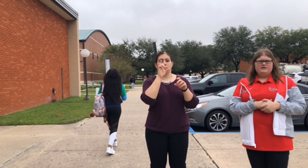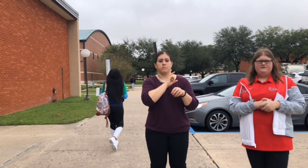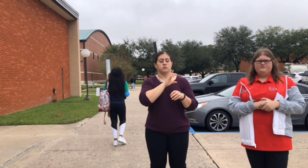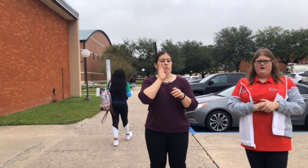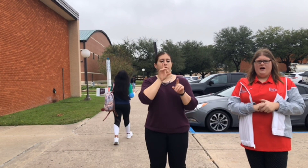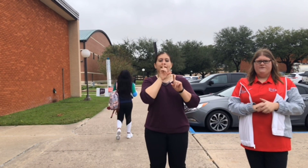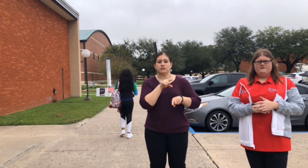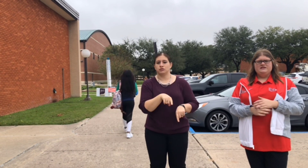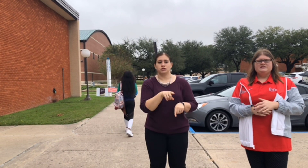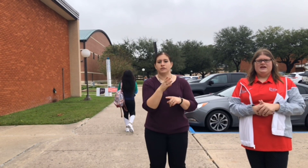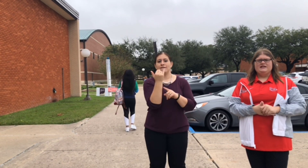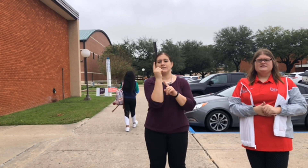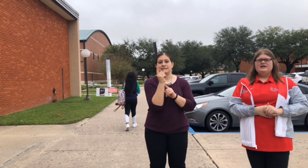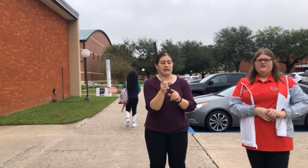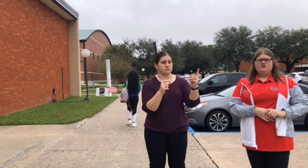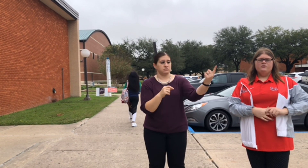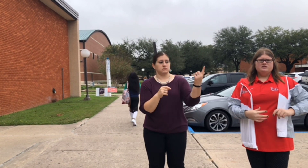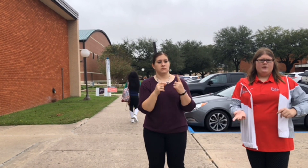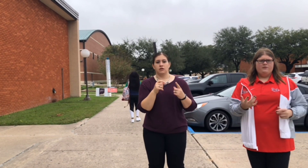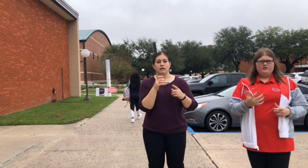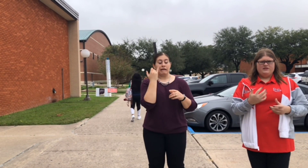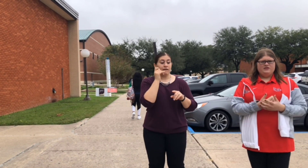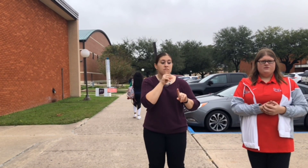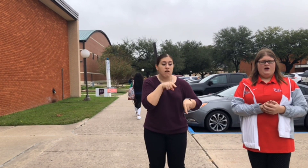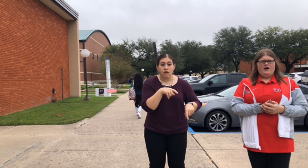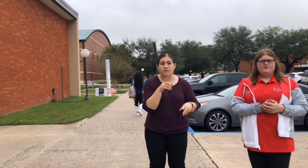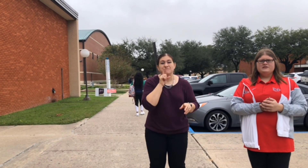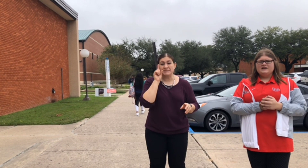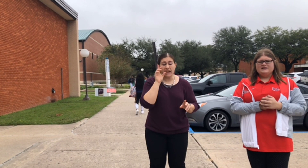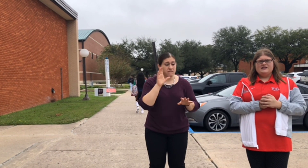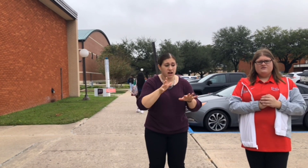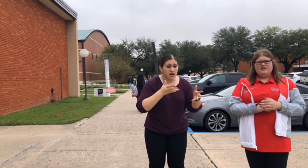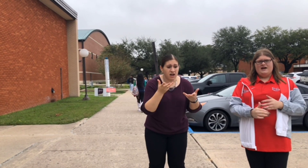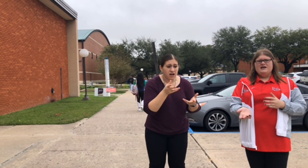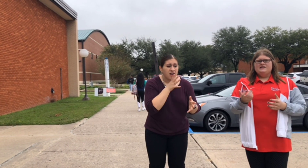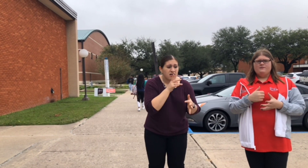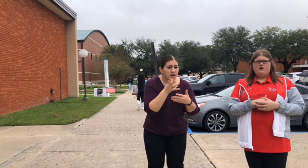within 15 seconds. If you don't respond within 3 seconds after that it will